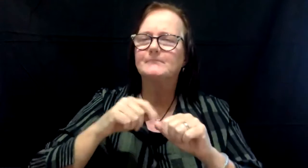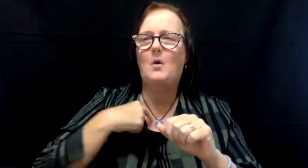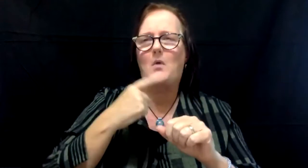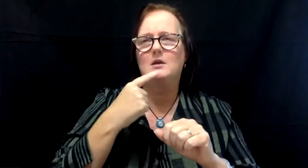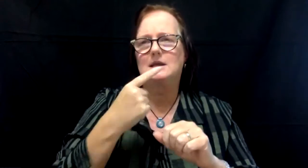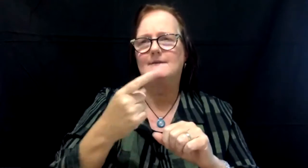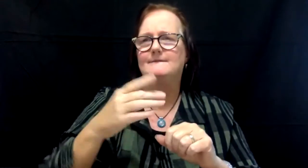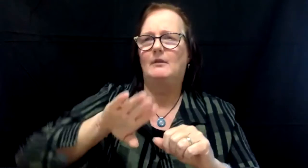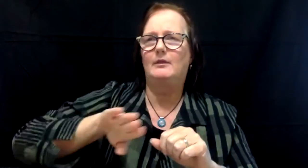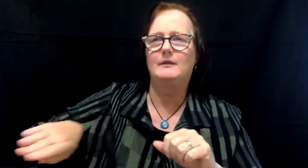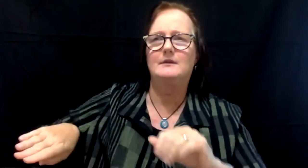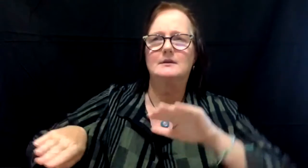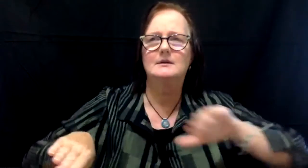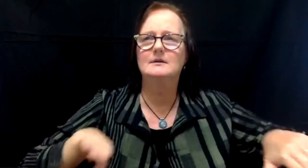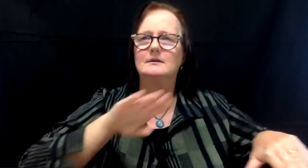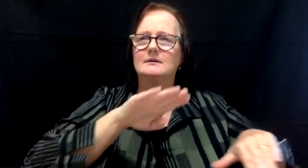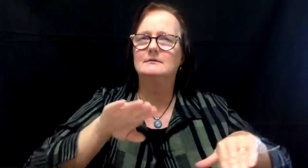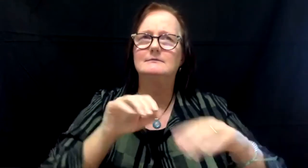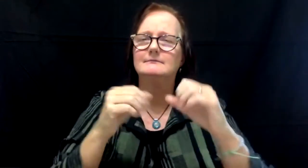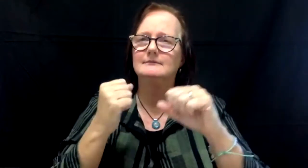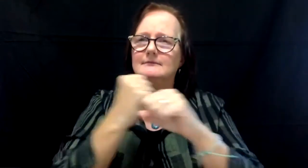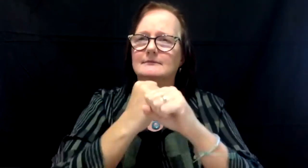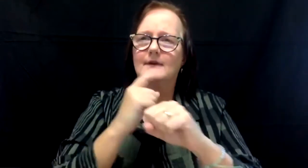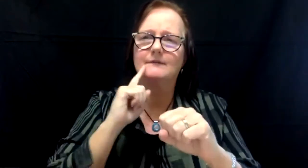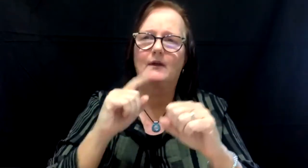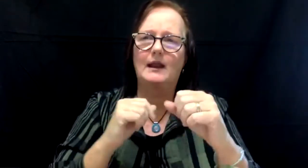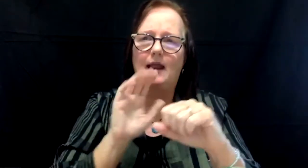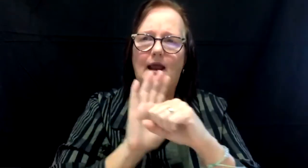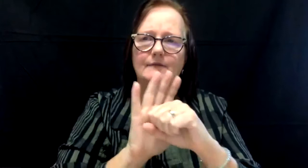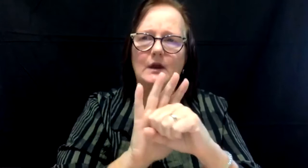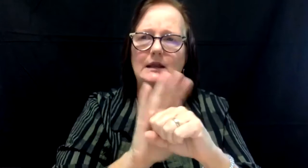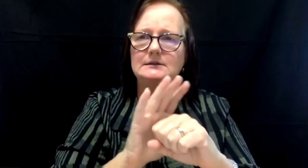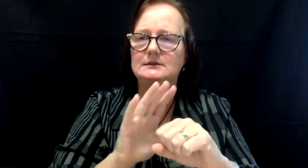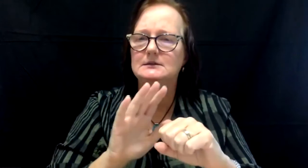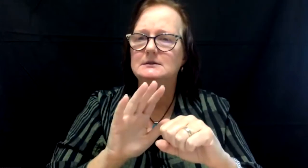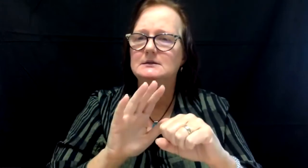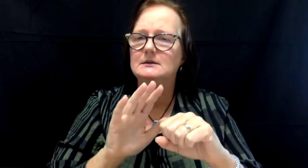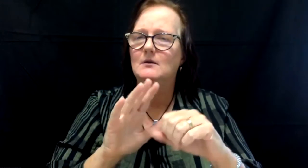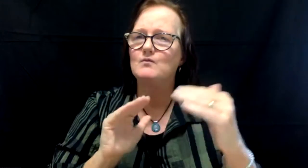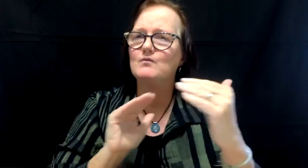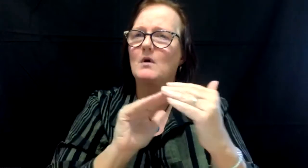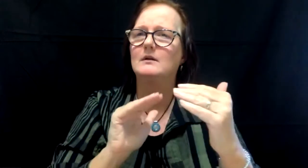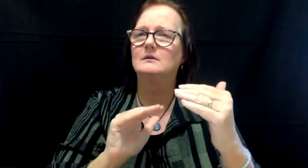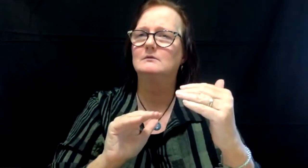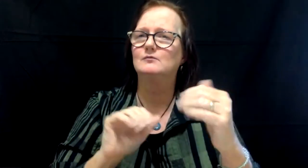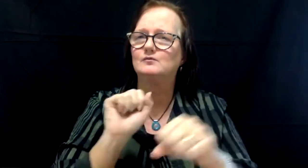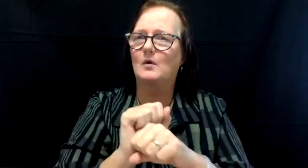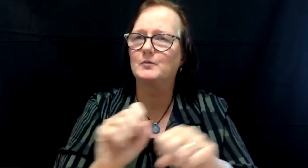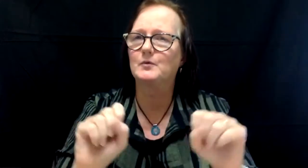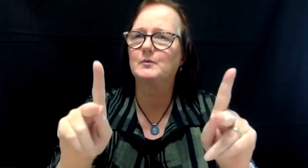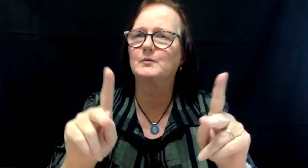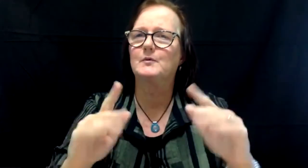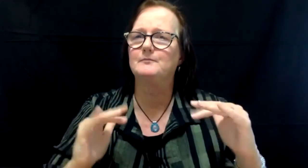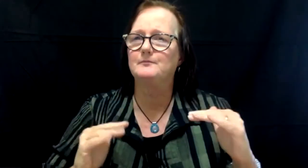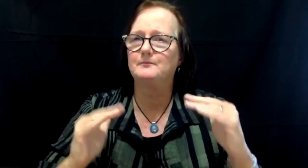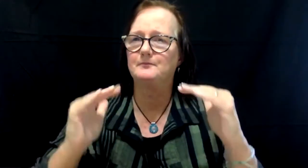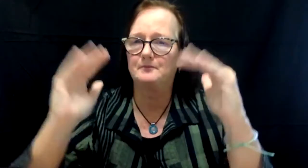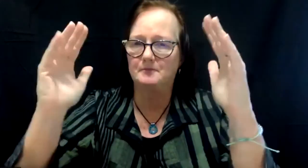We have been pushed aside as we fought and advocated for equality, job opportunities, and more.